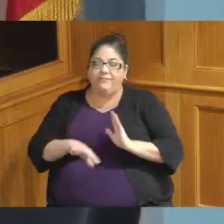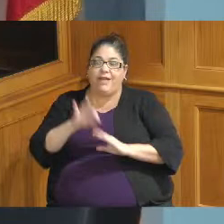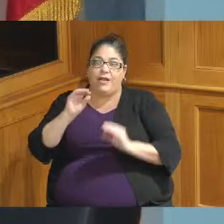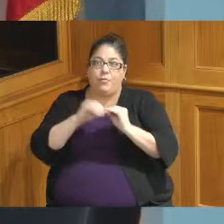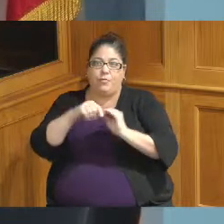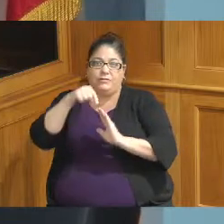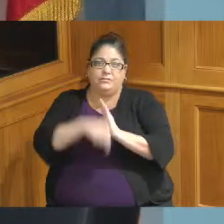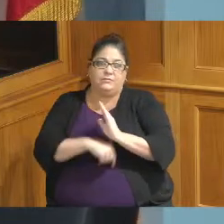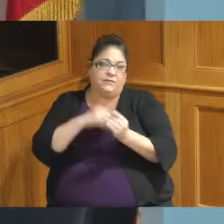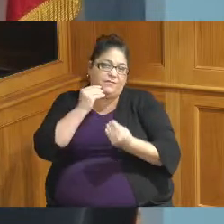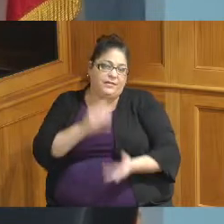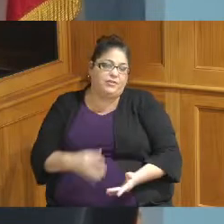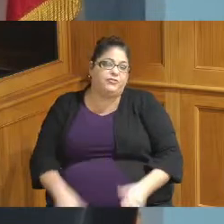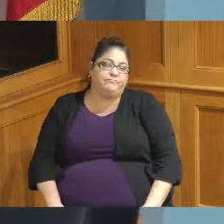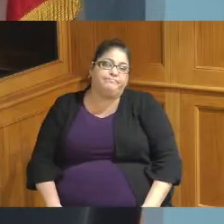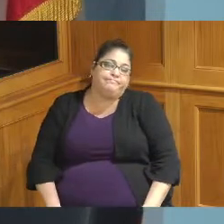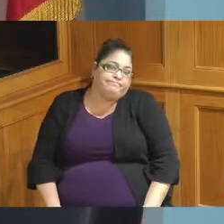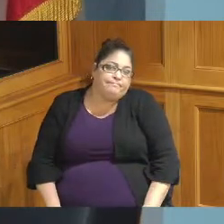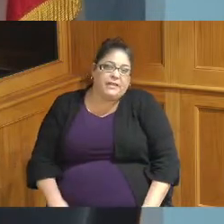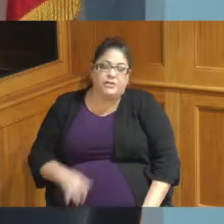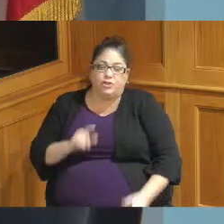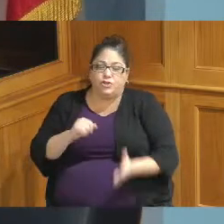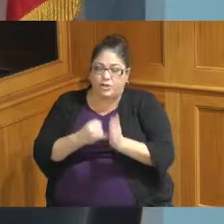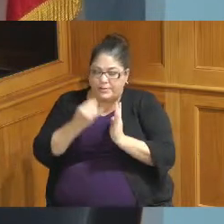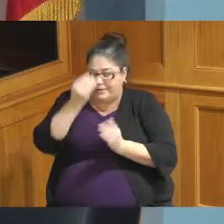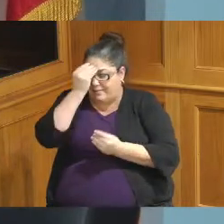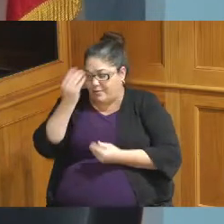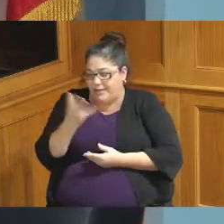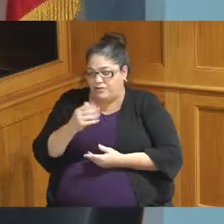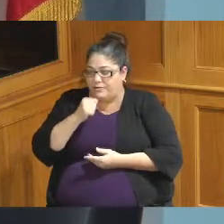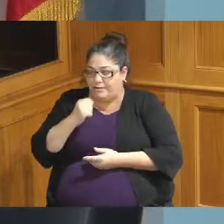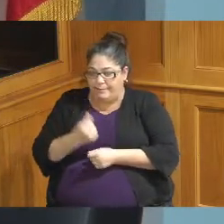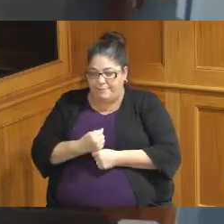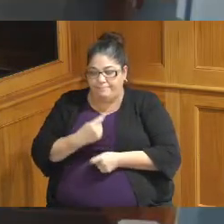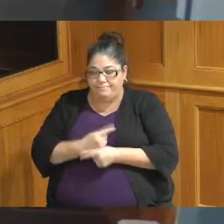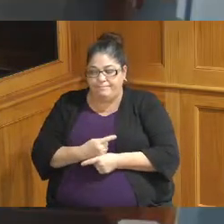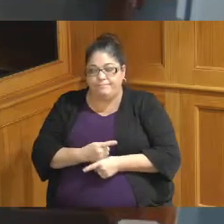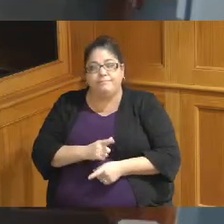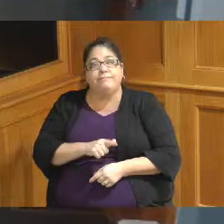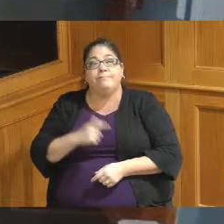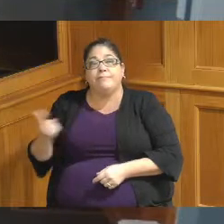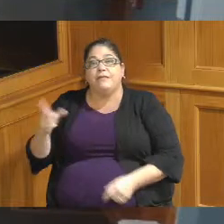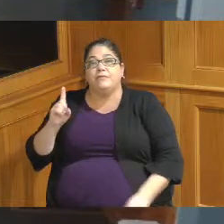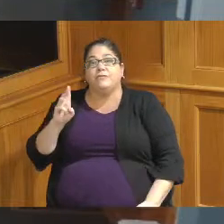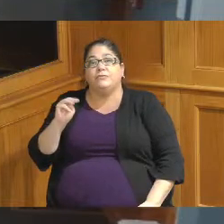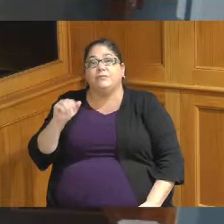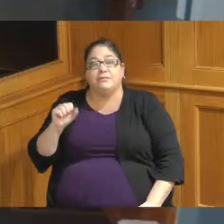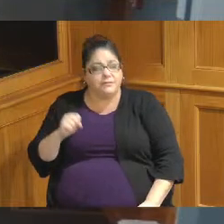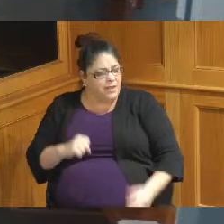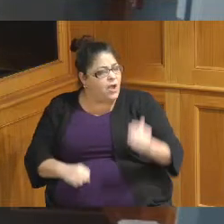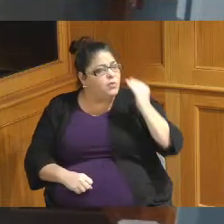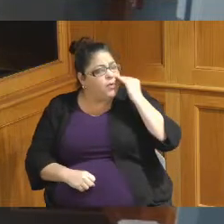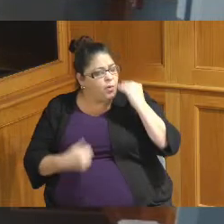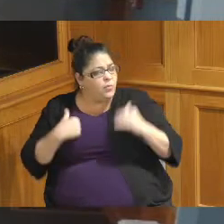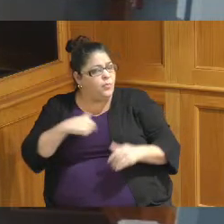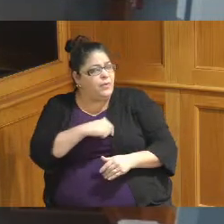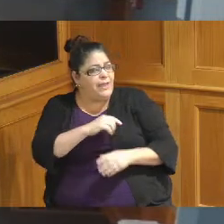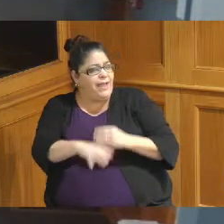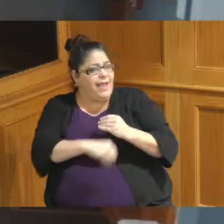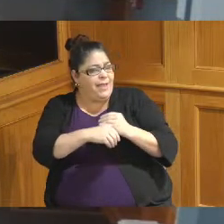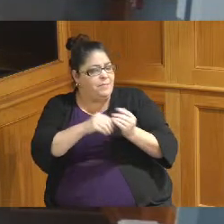where I'm at on the information part Commissioner Dumas yes I know we added money as a back stop for